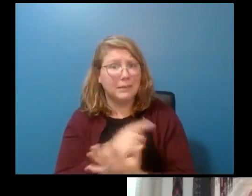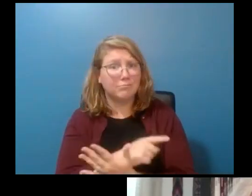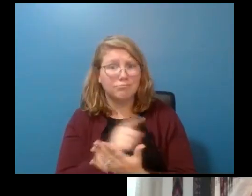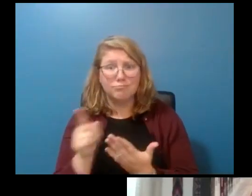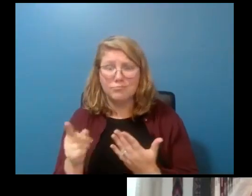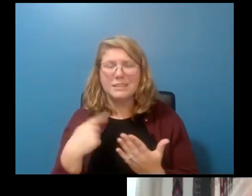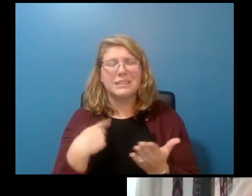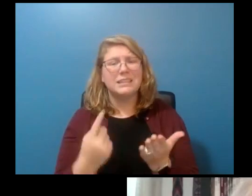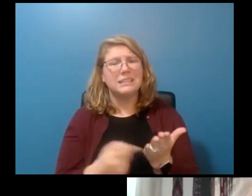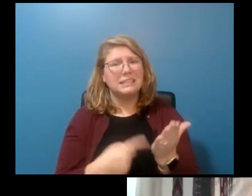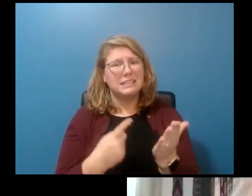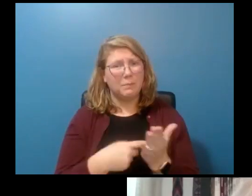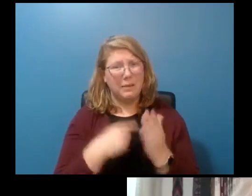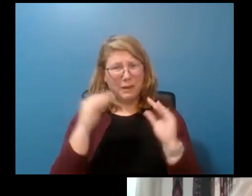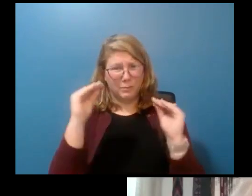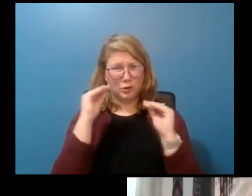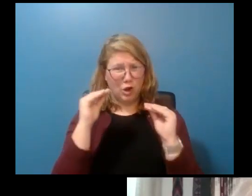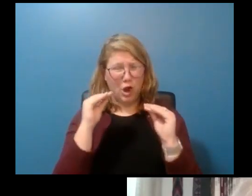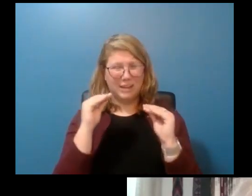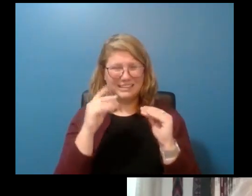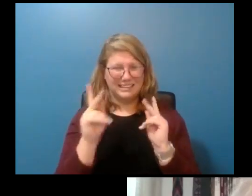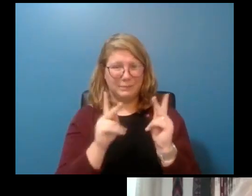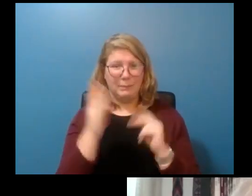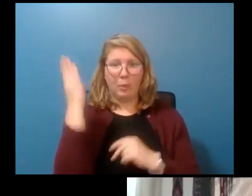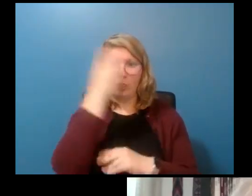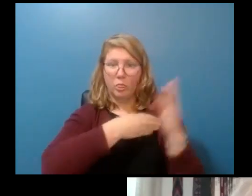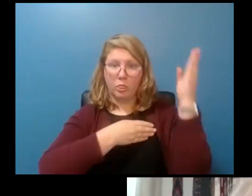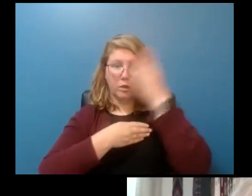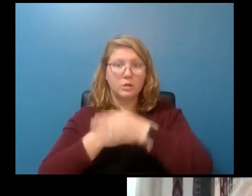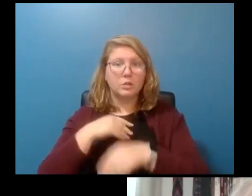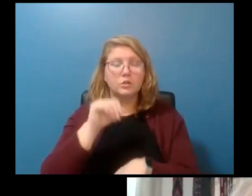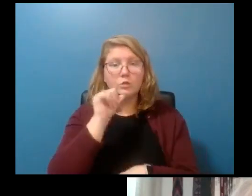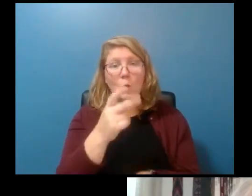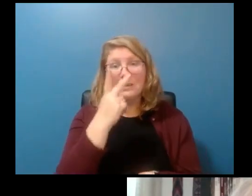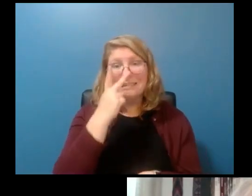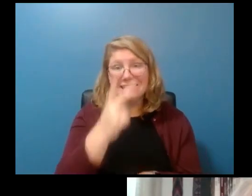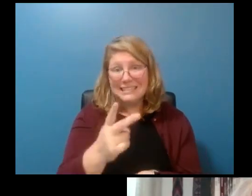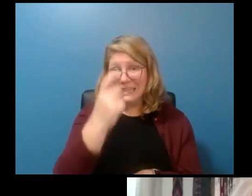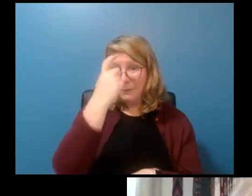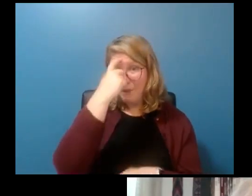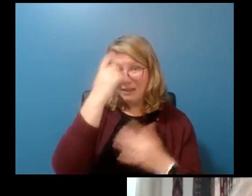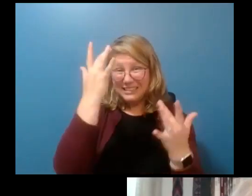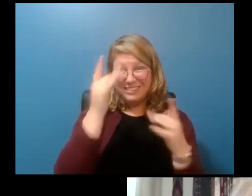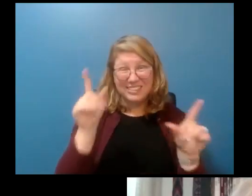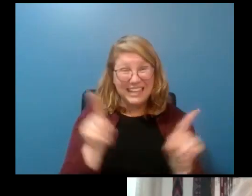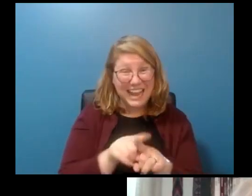And lastly, we have a lot of free materials on our website. We have booklets that help you